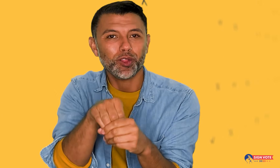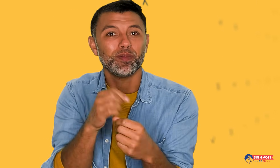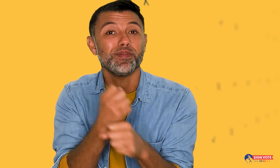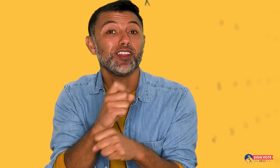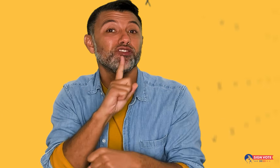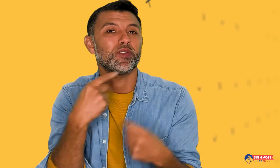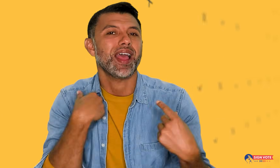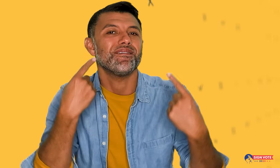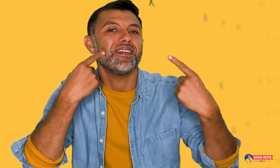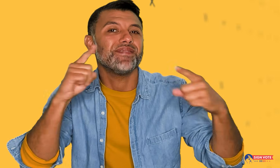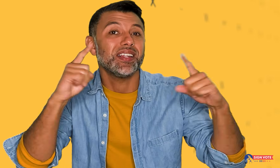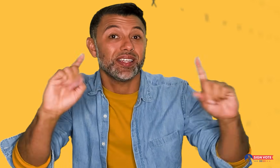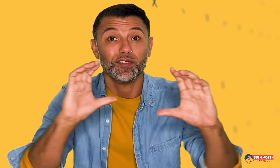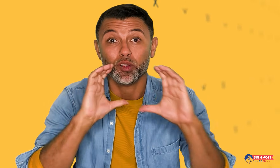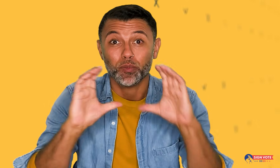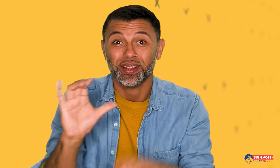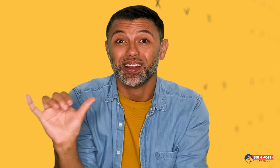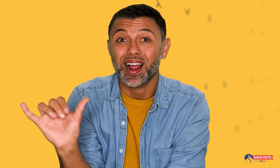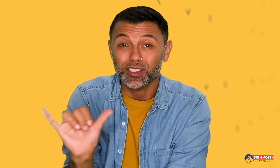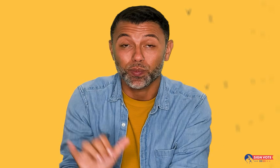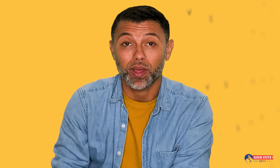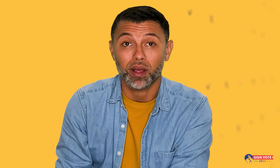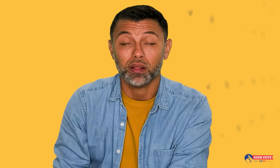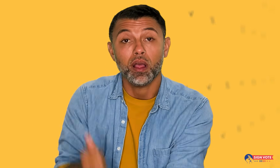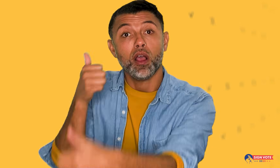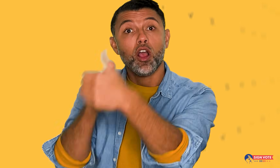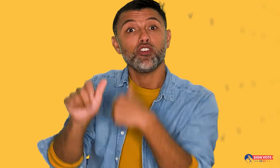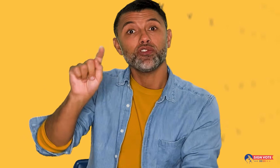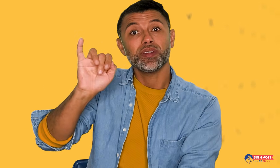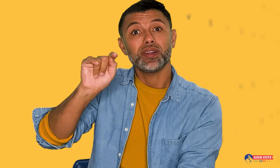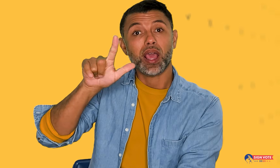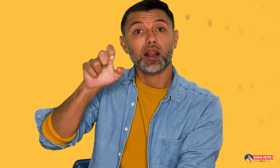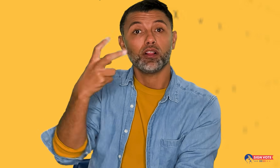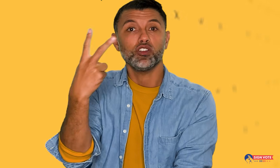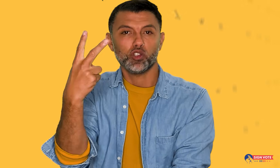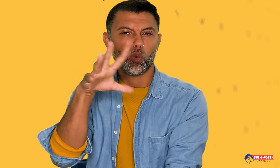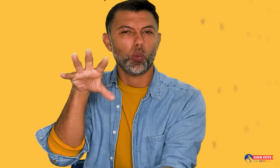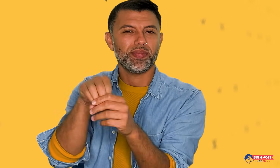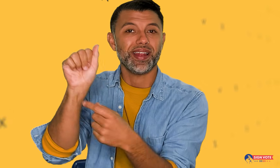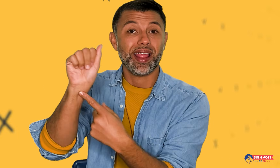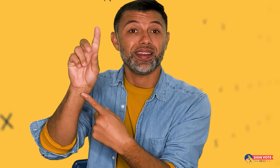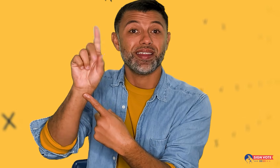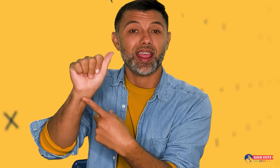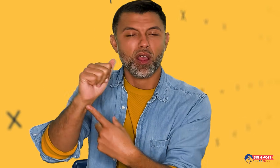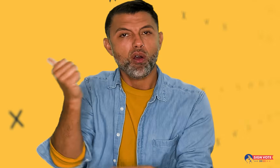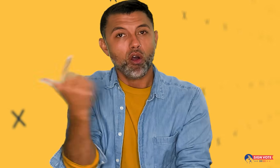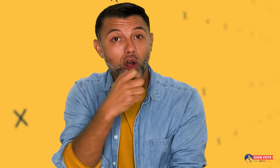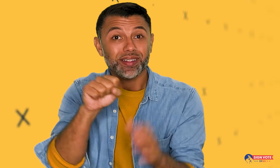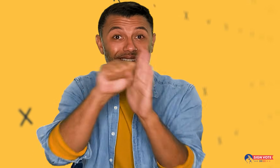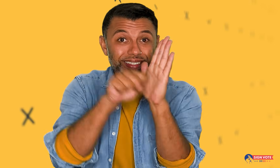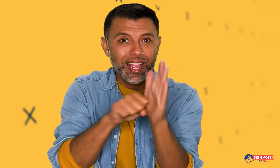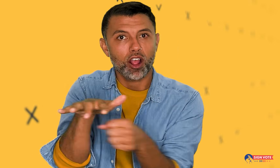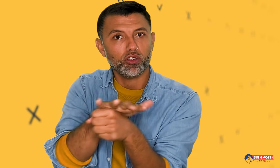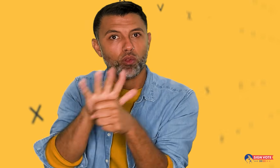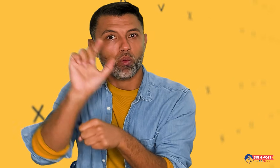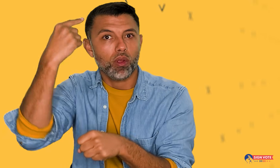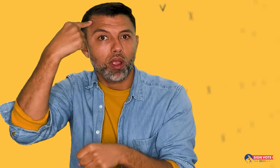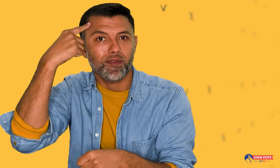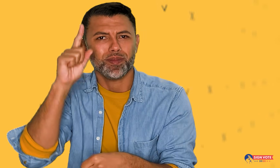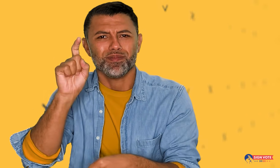include having effective communication as well. Under Title II of the ADA, all state and local governments